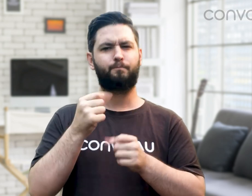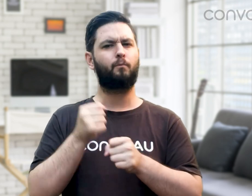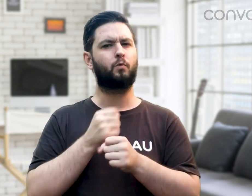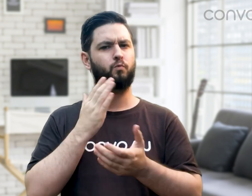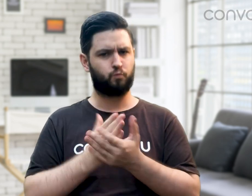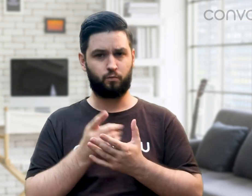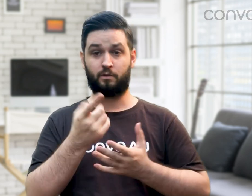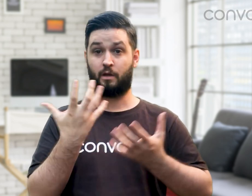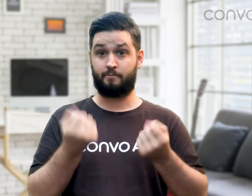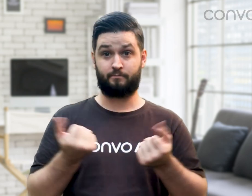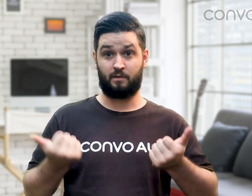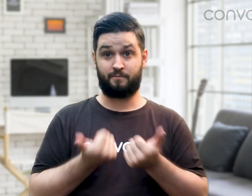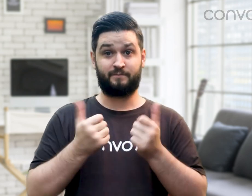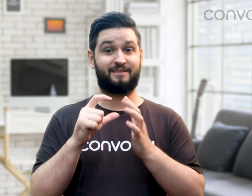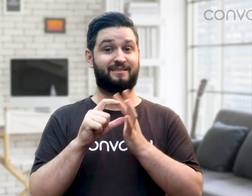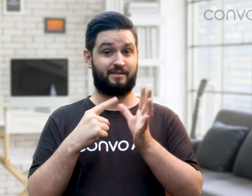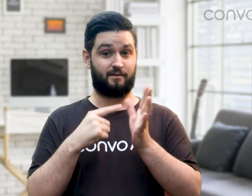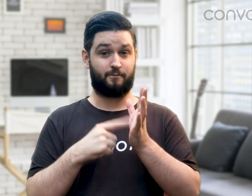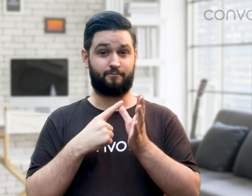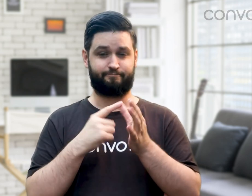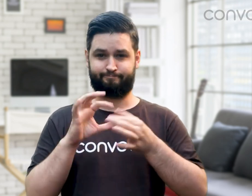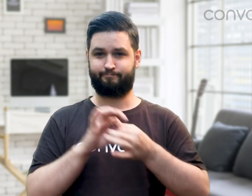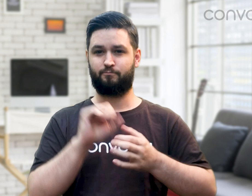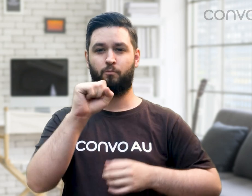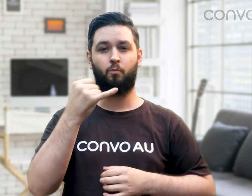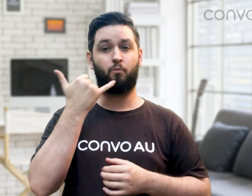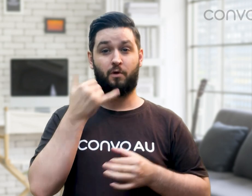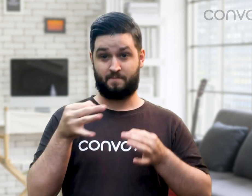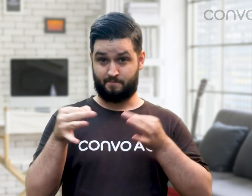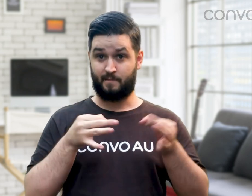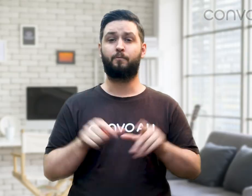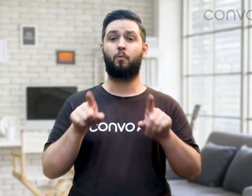make sure you have enough data allowance in your phone plan.